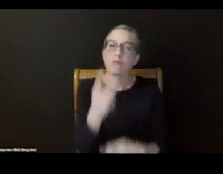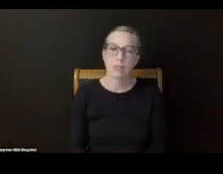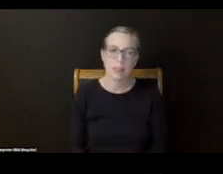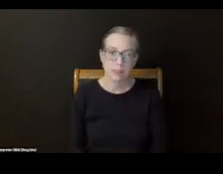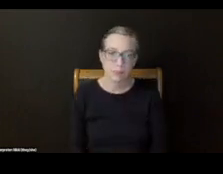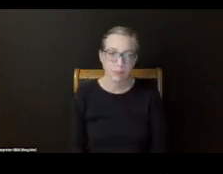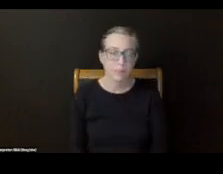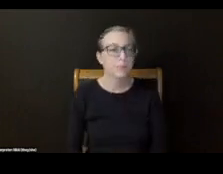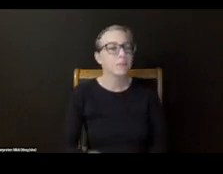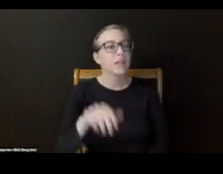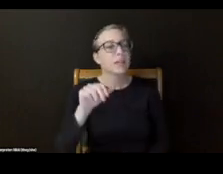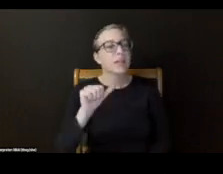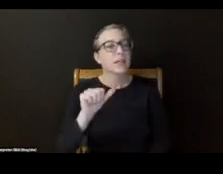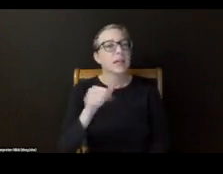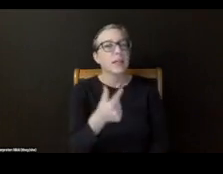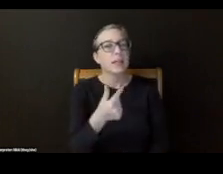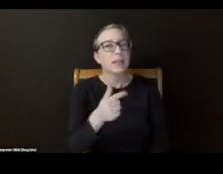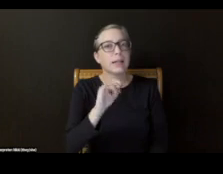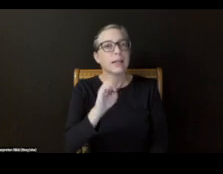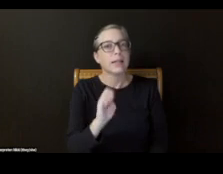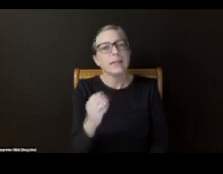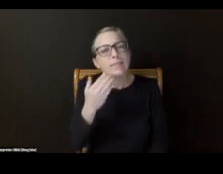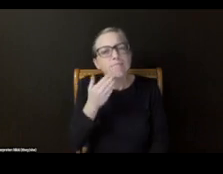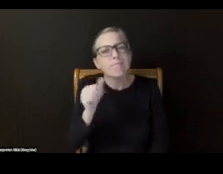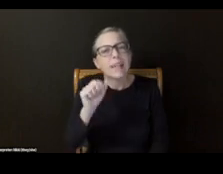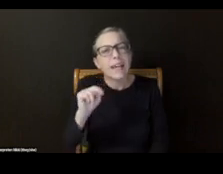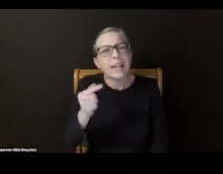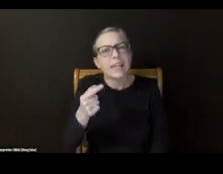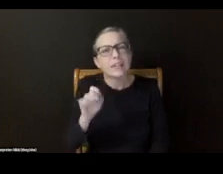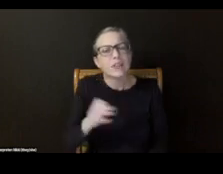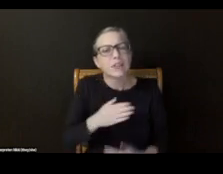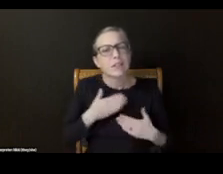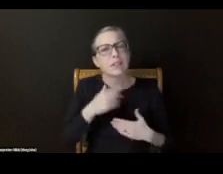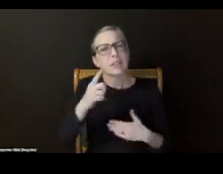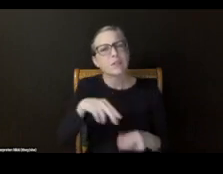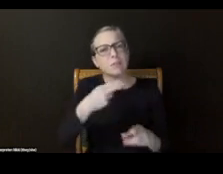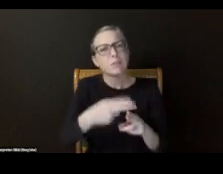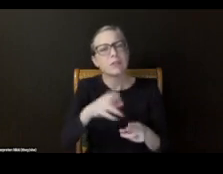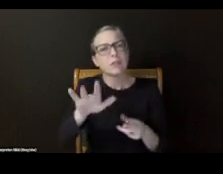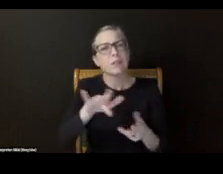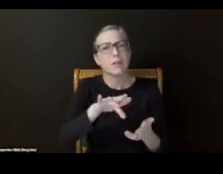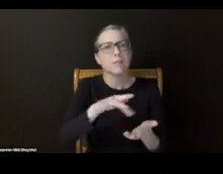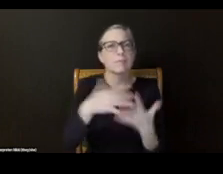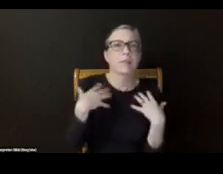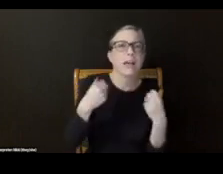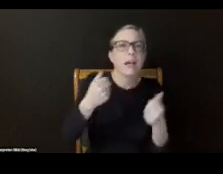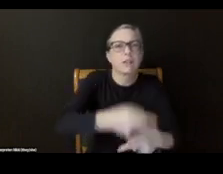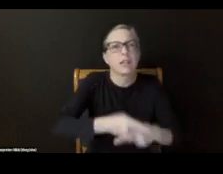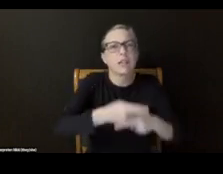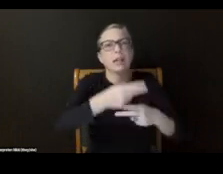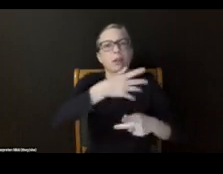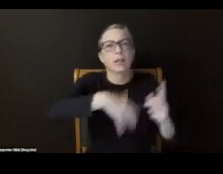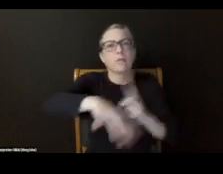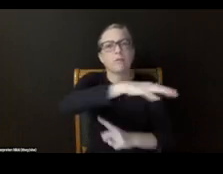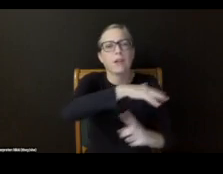you brought up your interaction experience with the health care environment and, you know, the medical community.